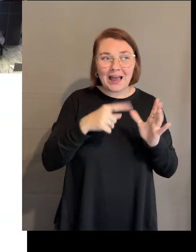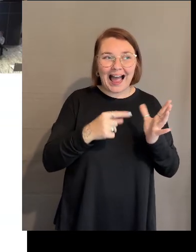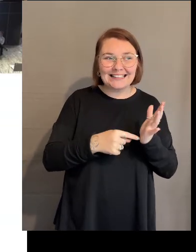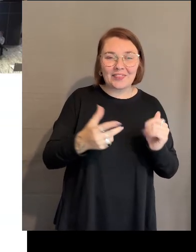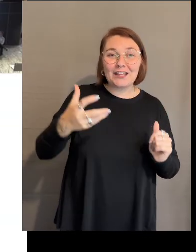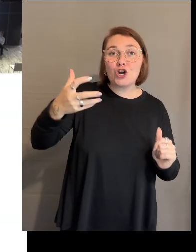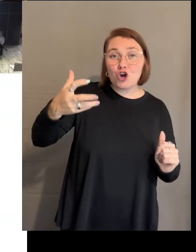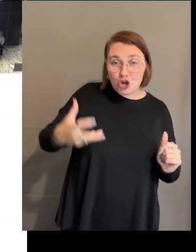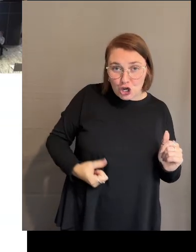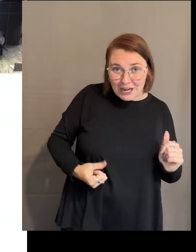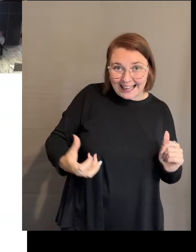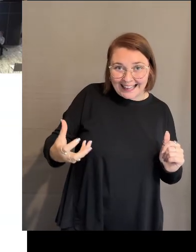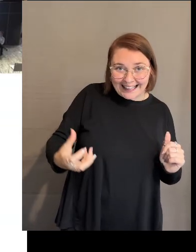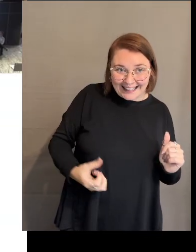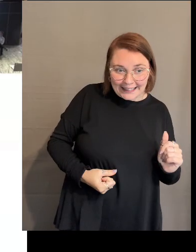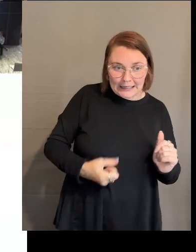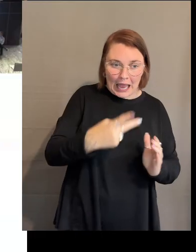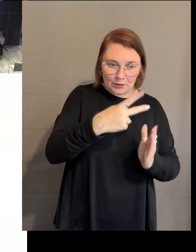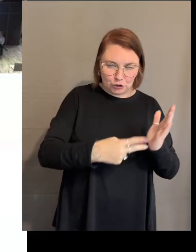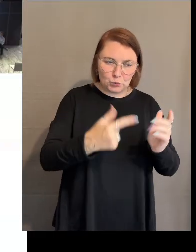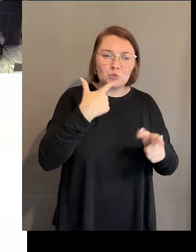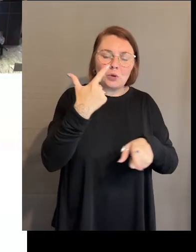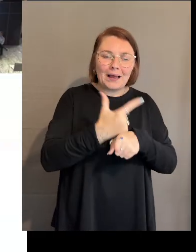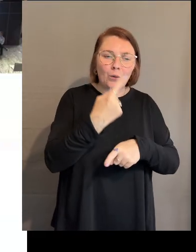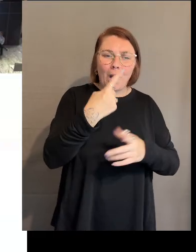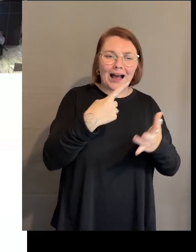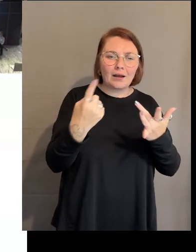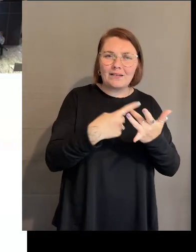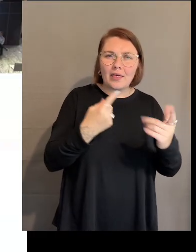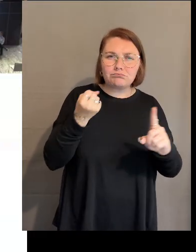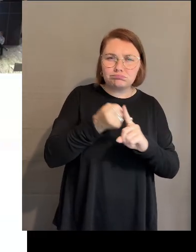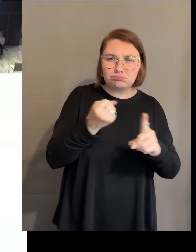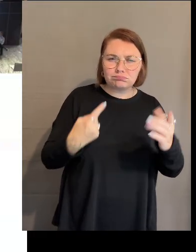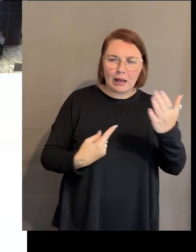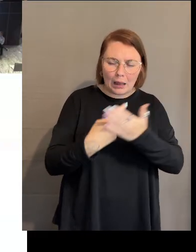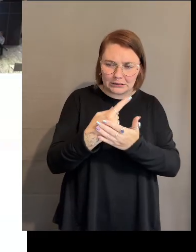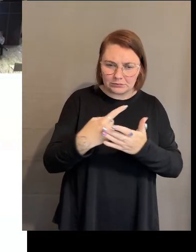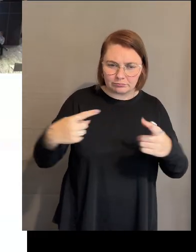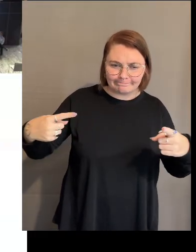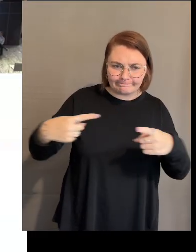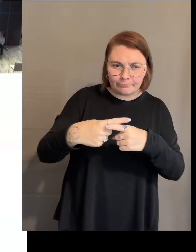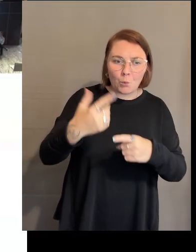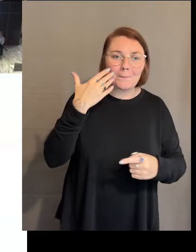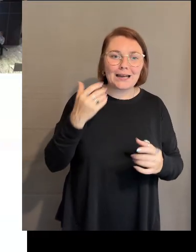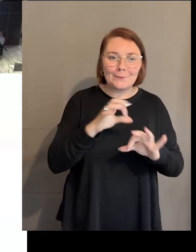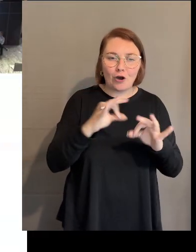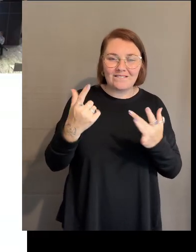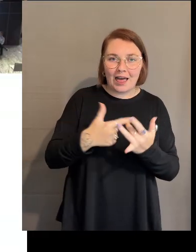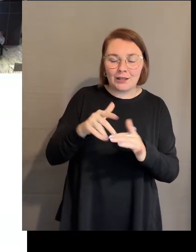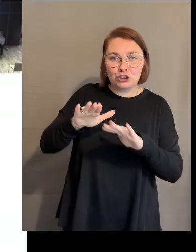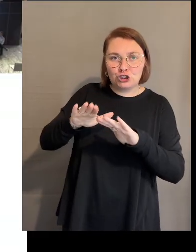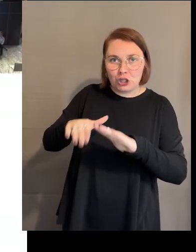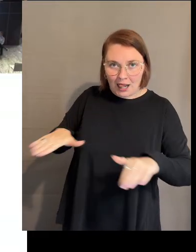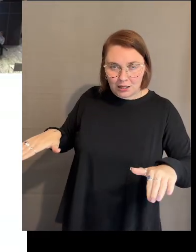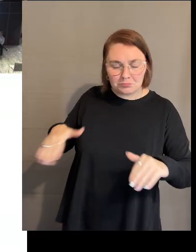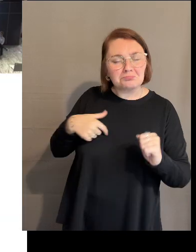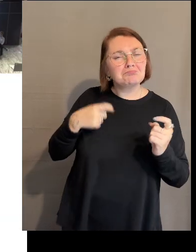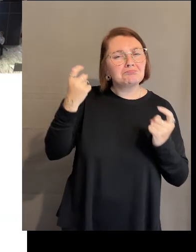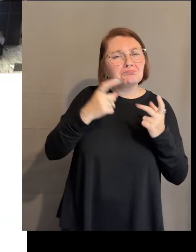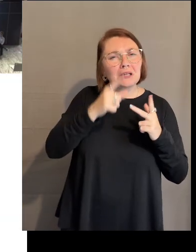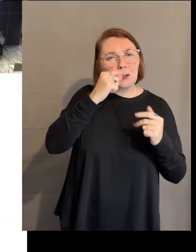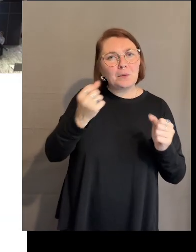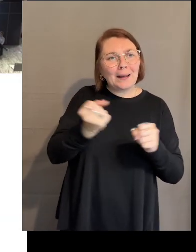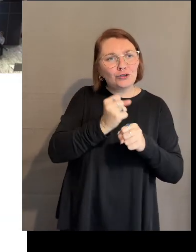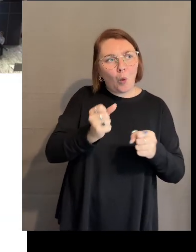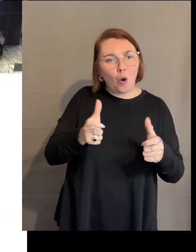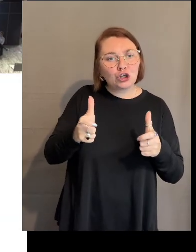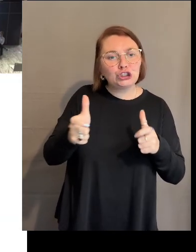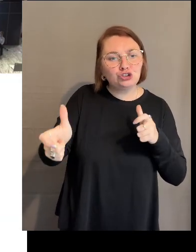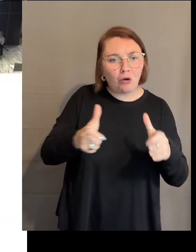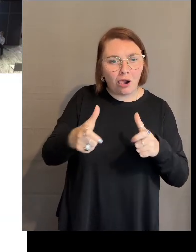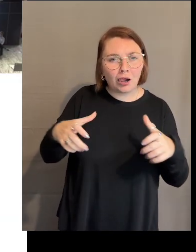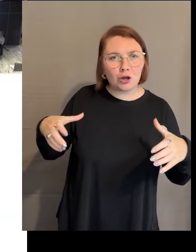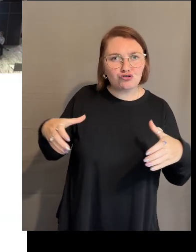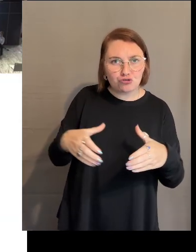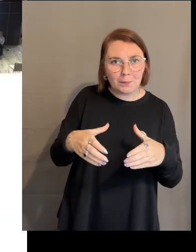aspect, and you were talking about one of the things that might be happening is that women might not be having another kid, and I was wondering if you could then just make your control groups people who only have one birth, for example.